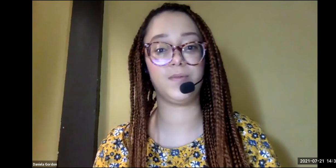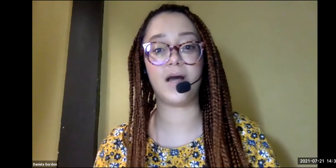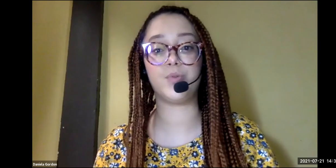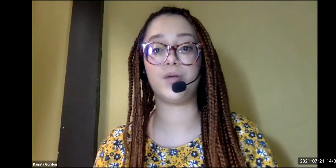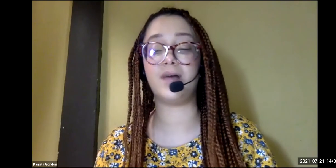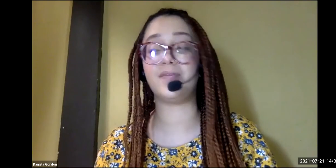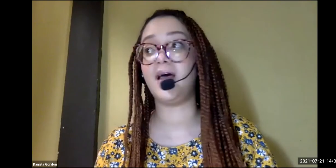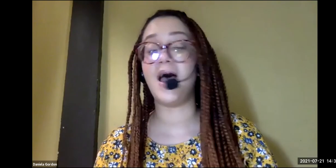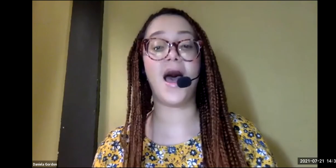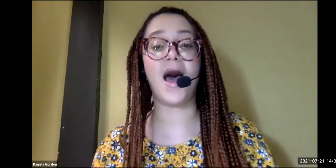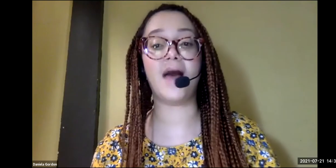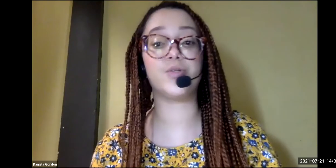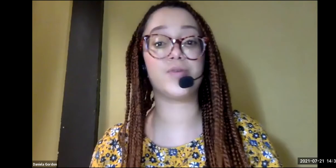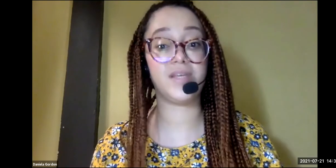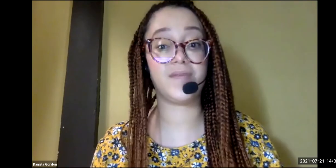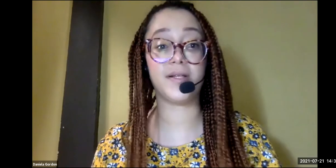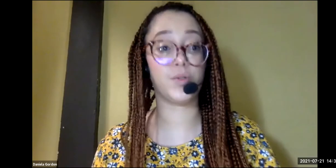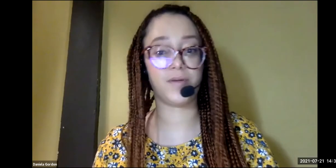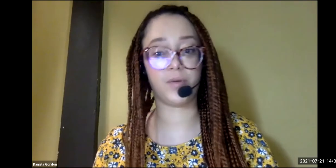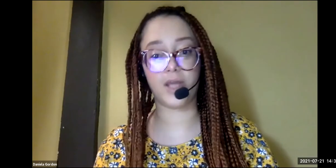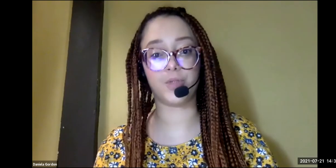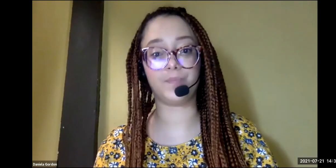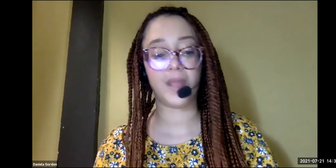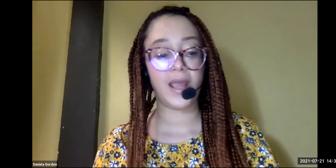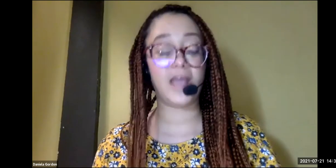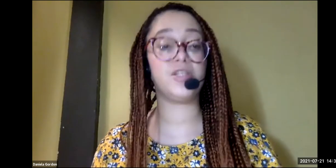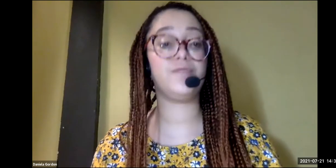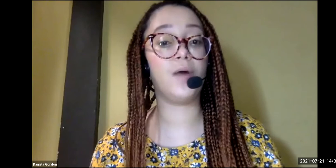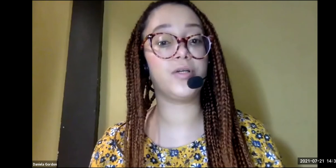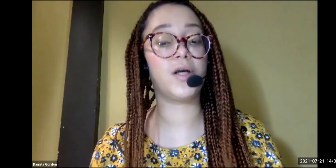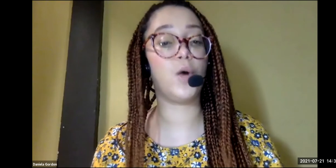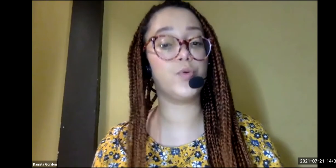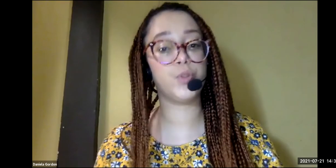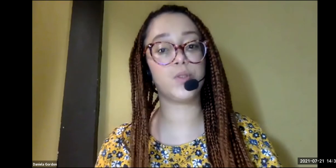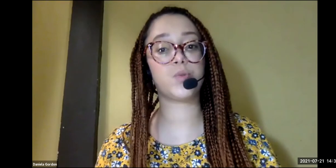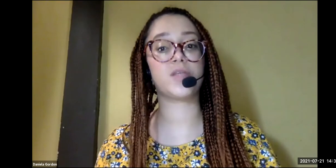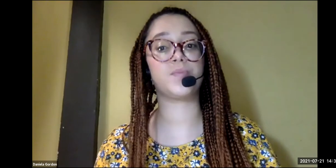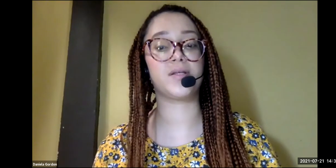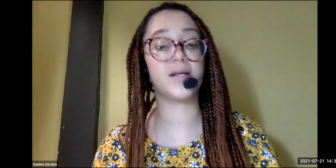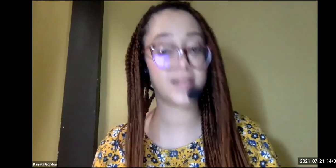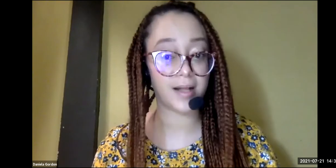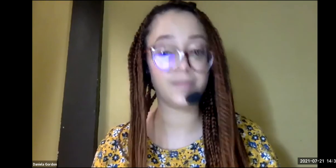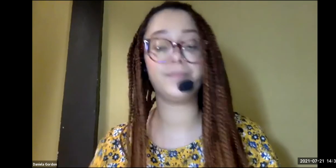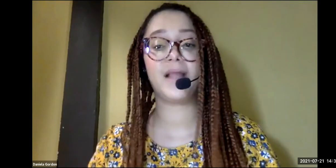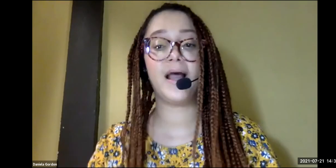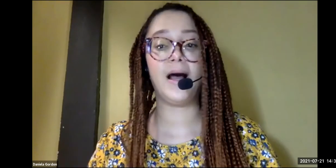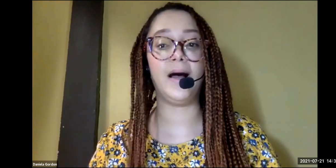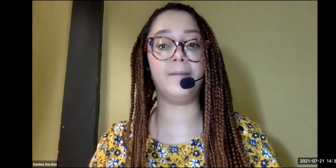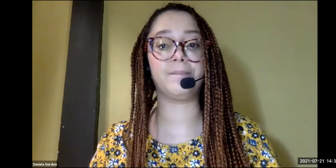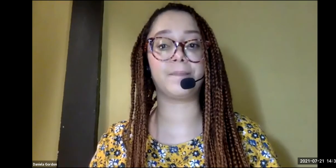people to know about her history. The thing here is that it is how to make classes more accessible, how